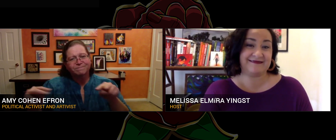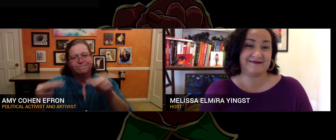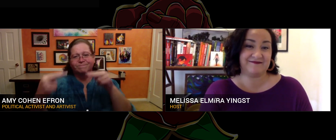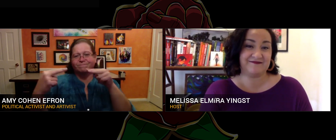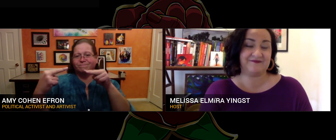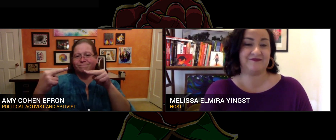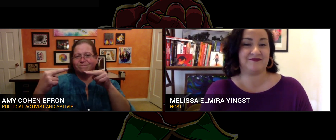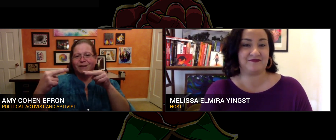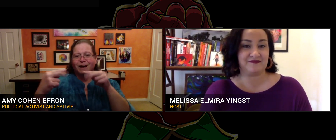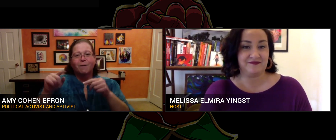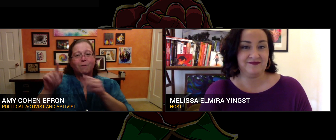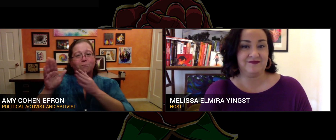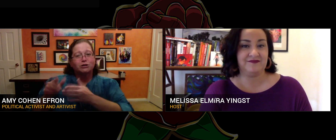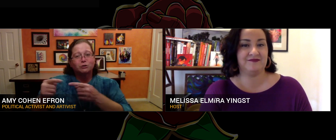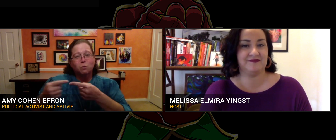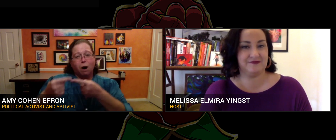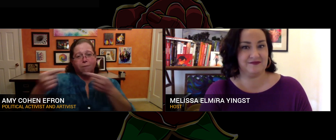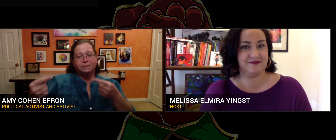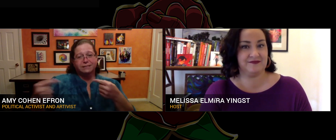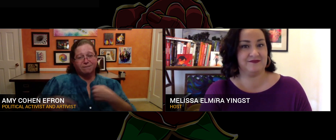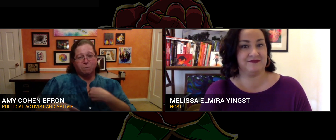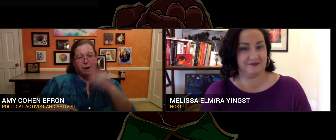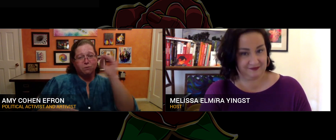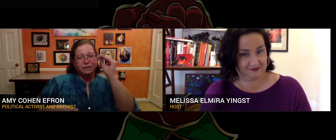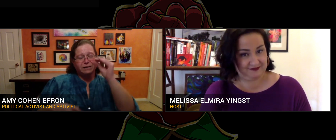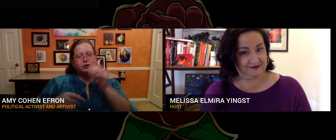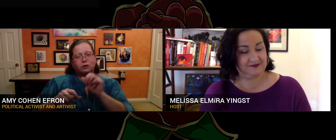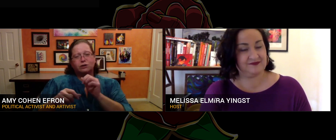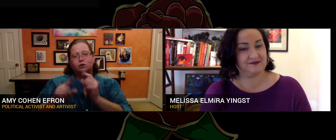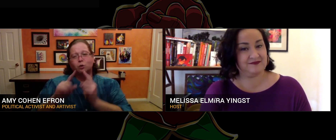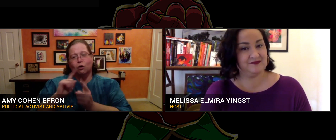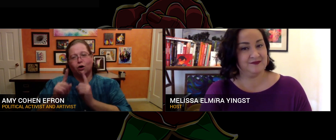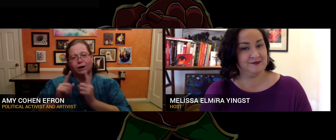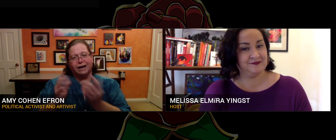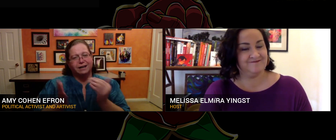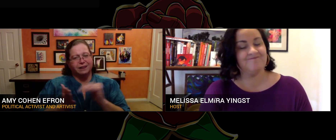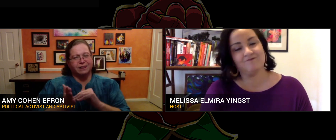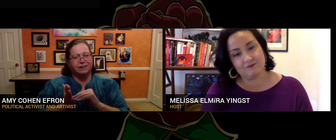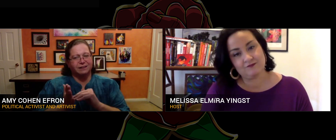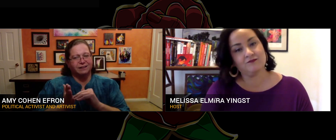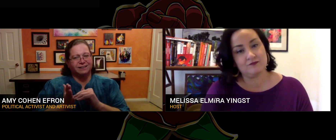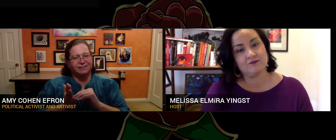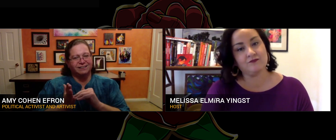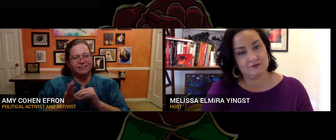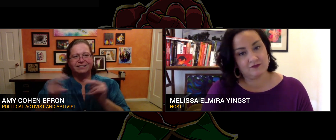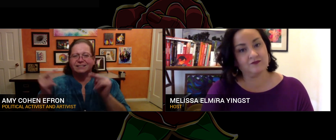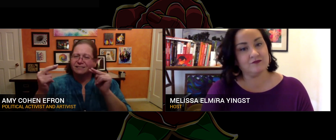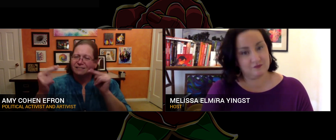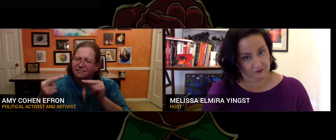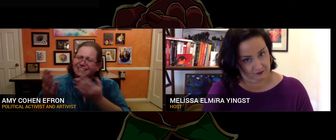I want to make eye contact with a person whose opinions is the opposite from mine and talk again.